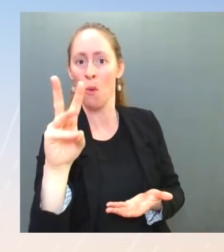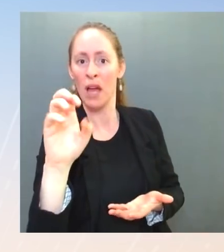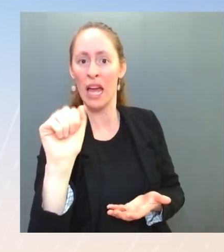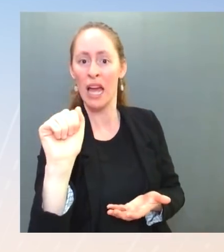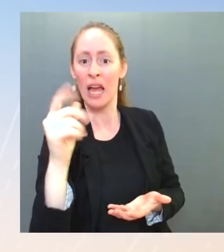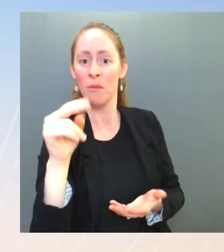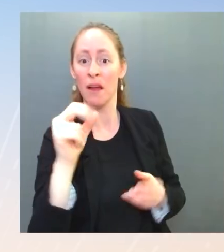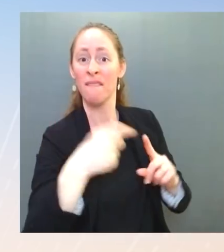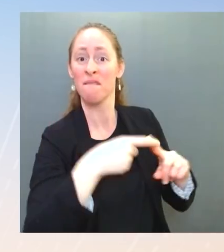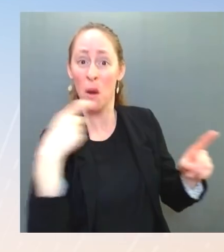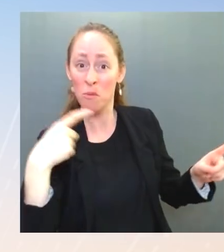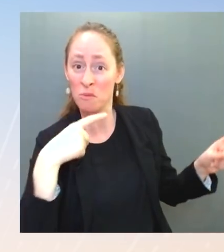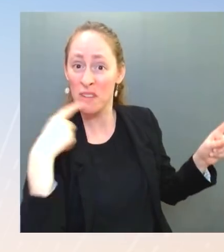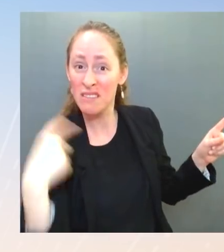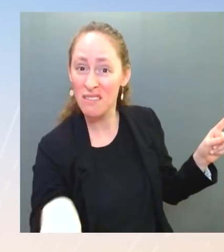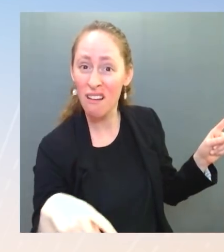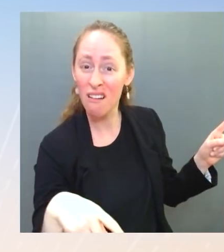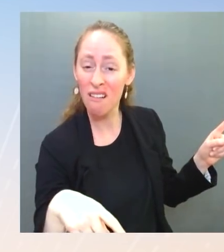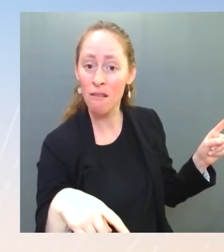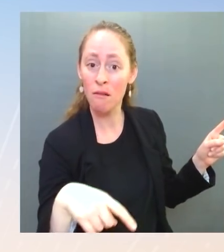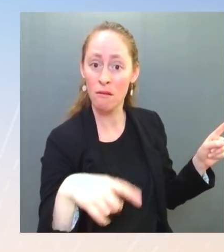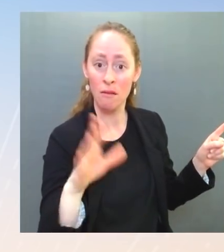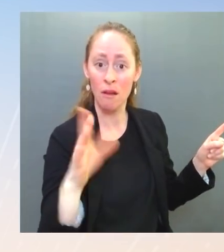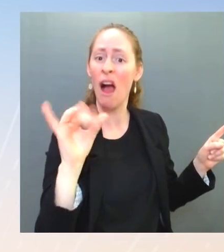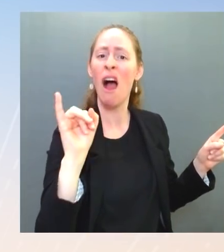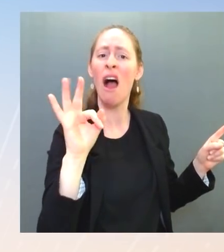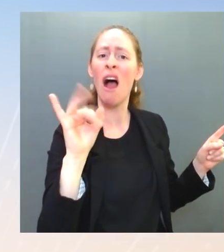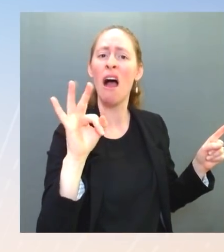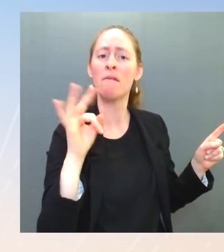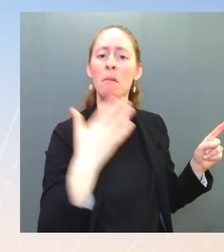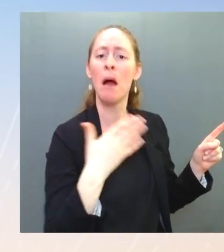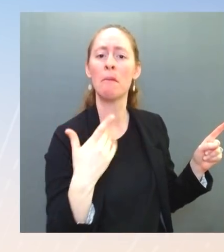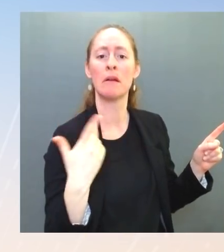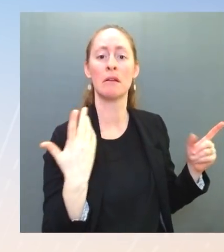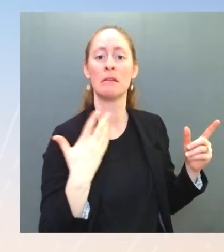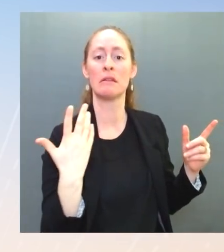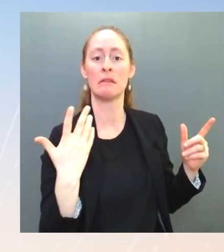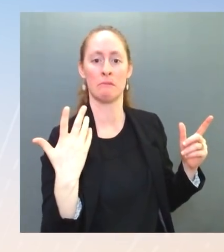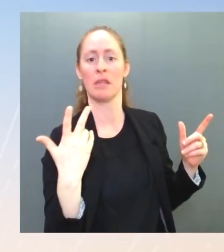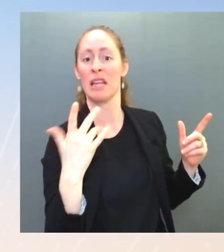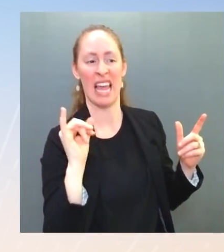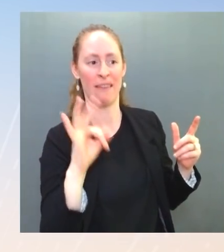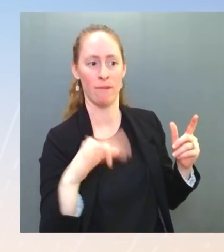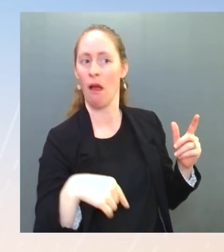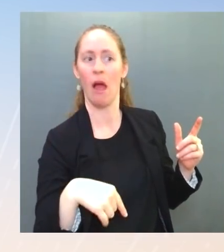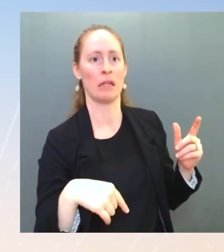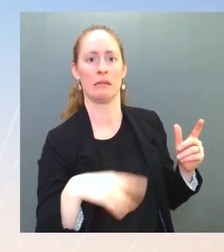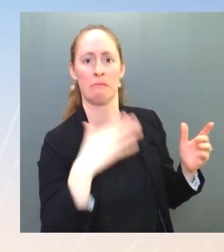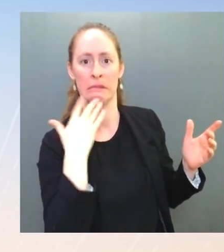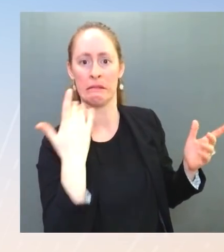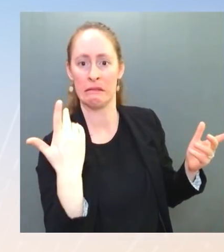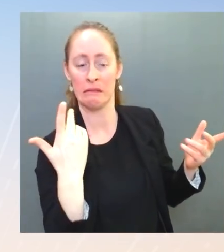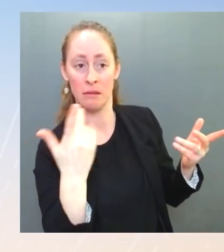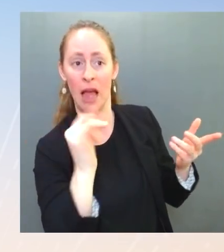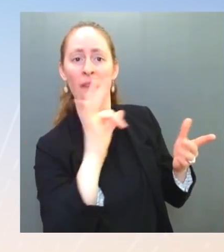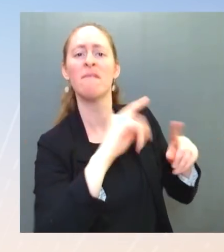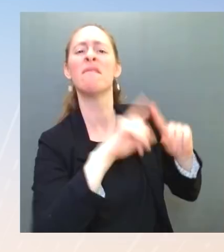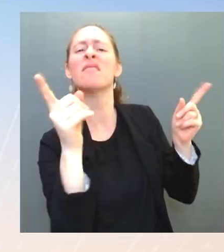Ms. Psaki: Yeah, I don't have an update as I said, kind of to an earlier question on the CAATSA waiver that would be required.